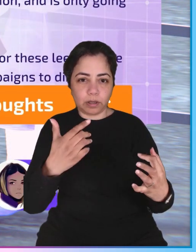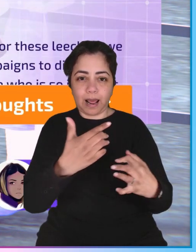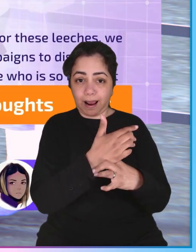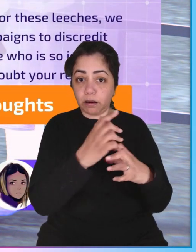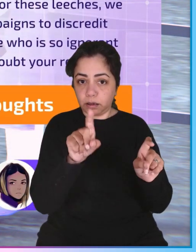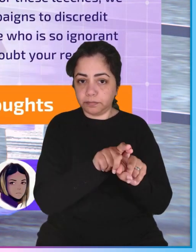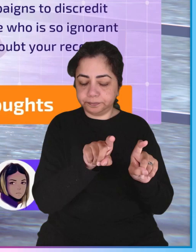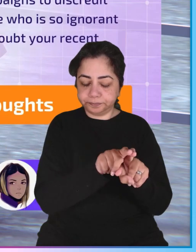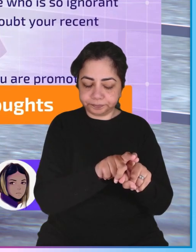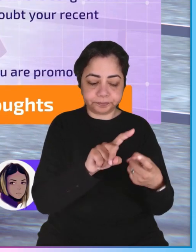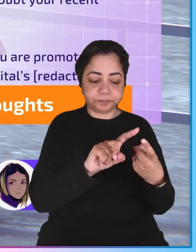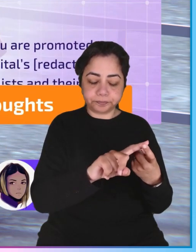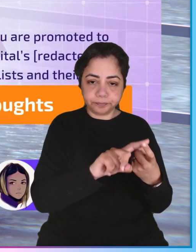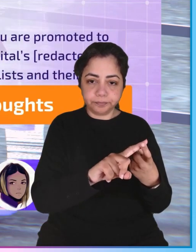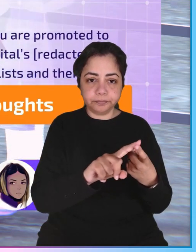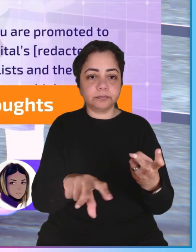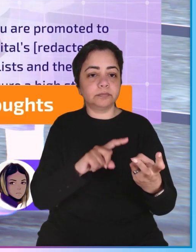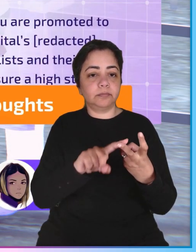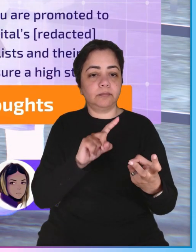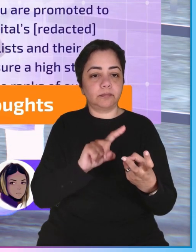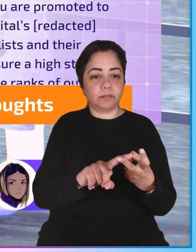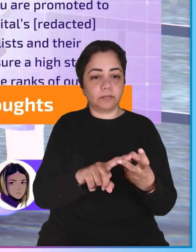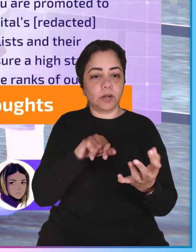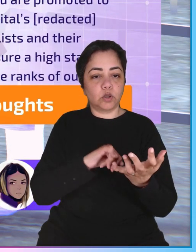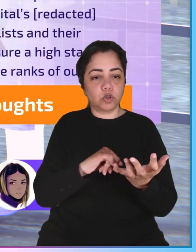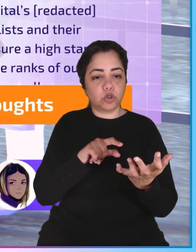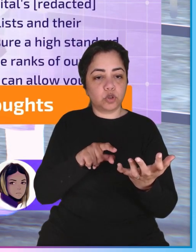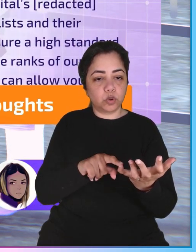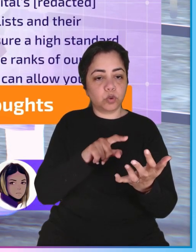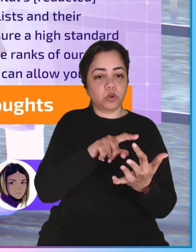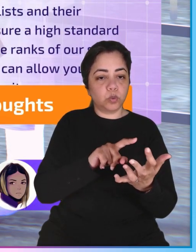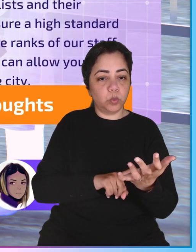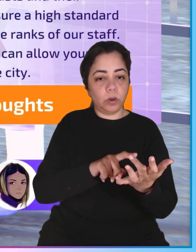With such abilities, what does it mean to speak your truth responsibly?